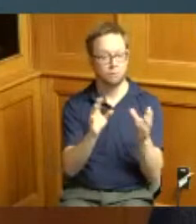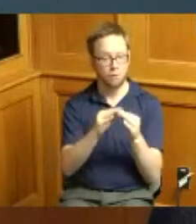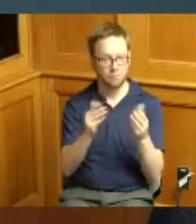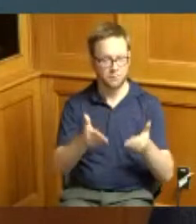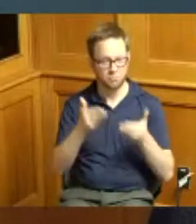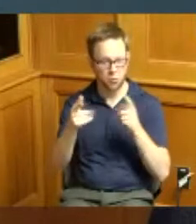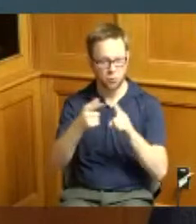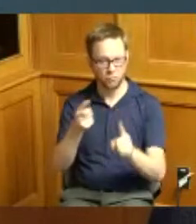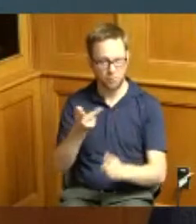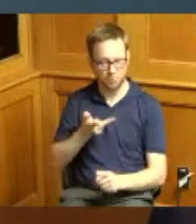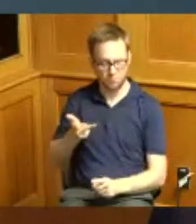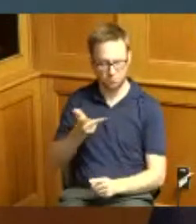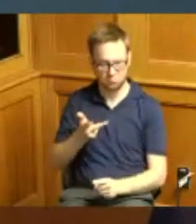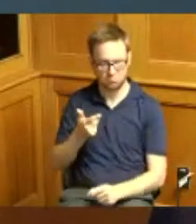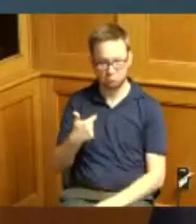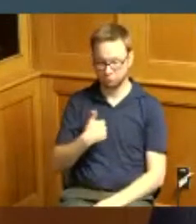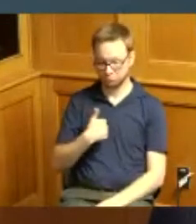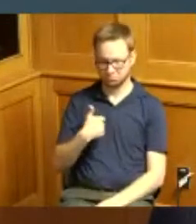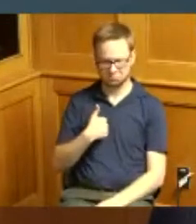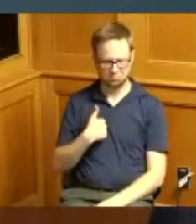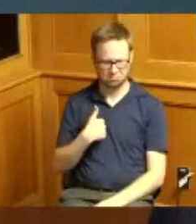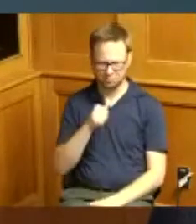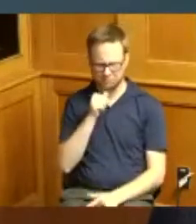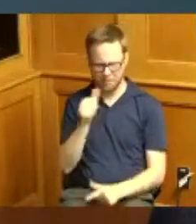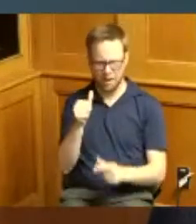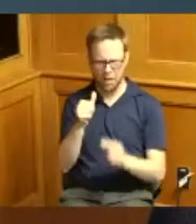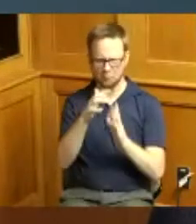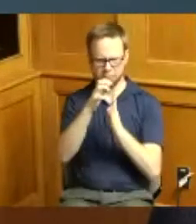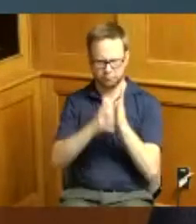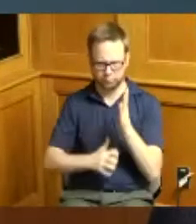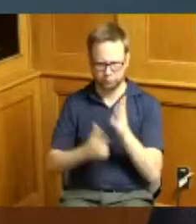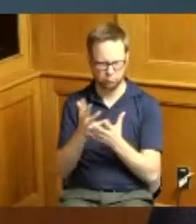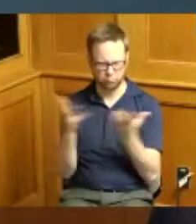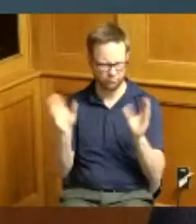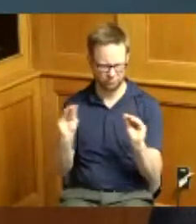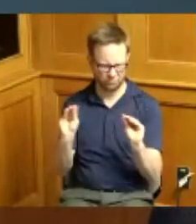I do not have a a lot today matter of fact I just wanted to mention I'm sure